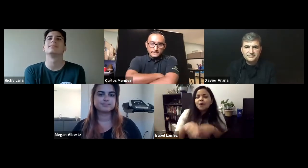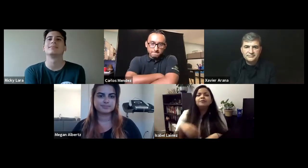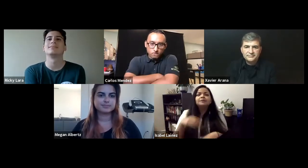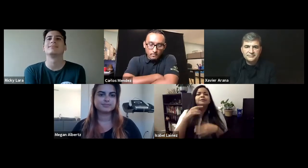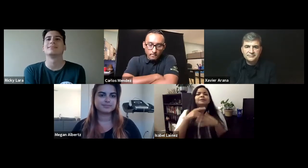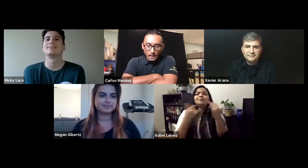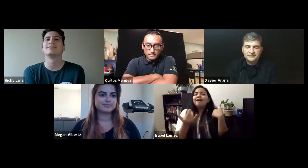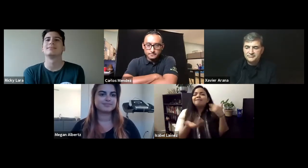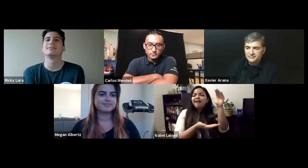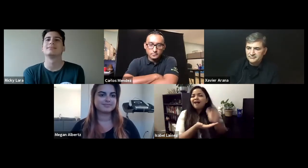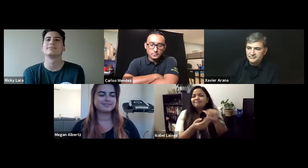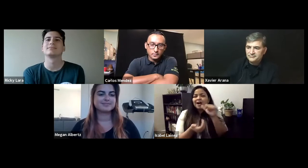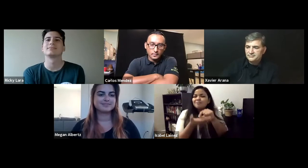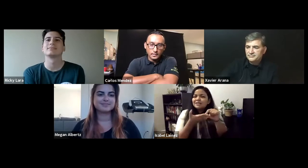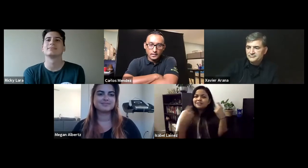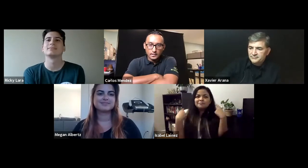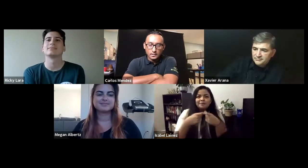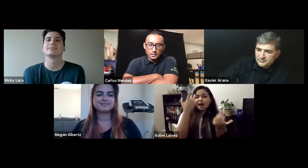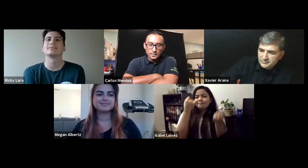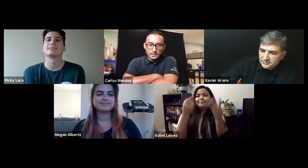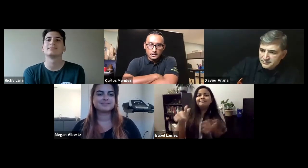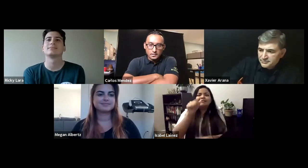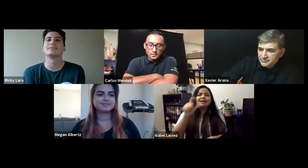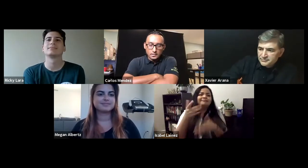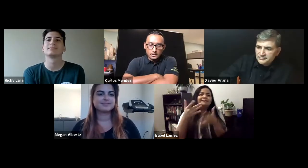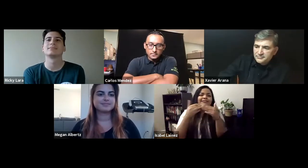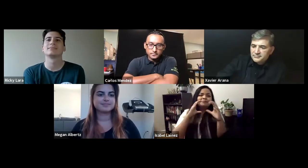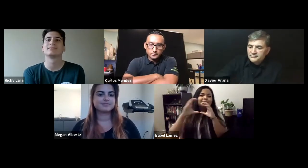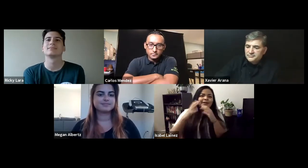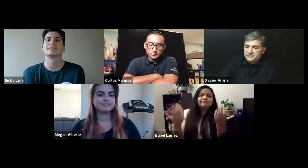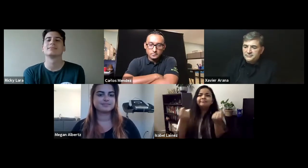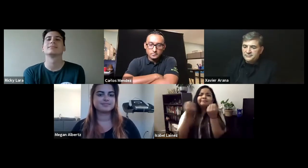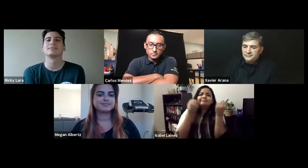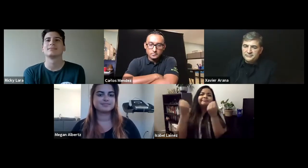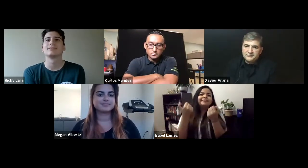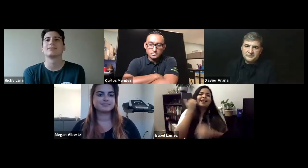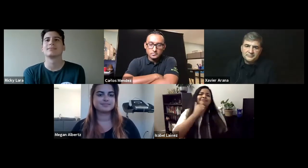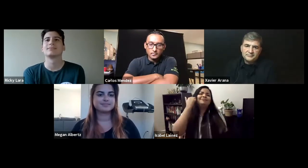you know, had similar backgrounds than I did. So I didn't really feel alone, thank goodness.